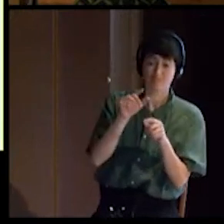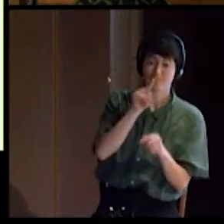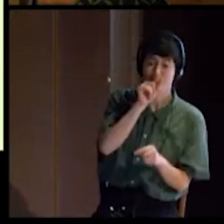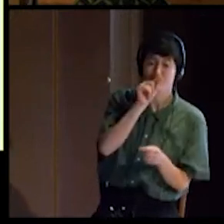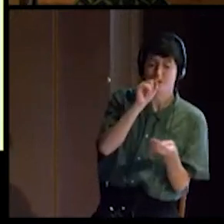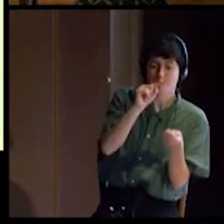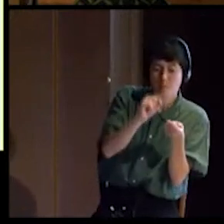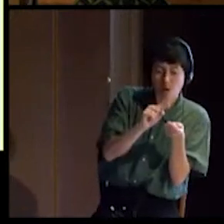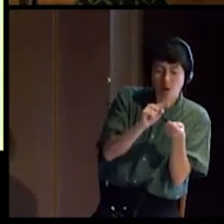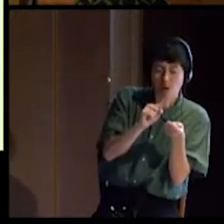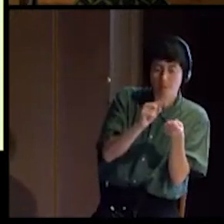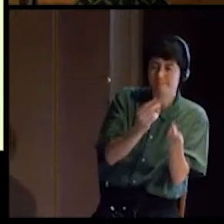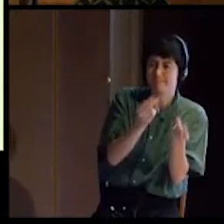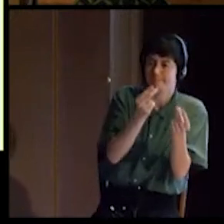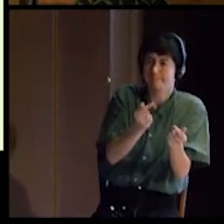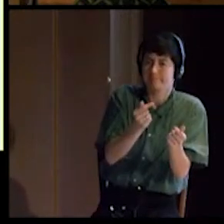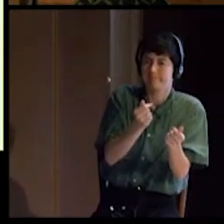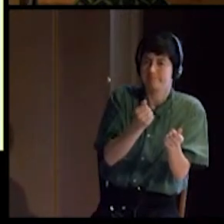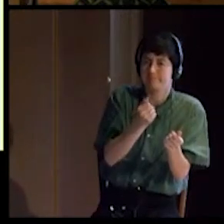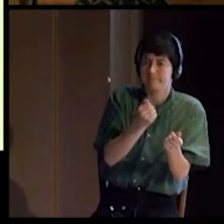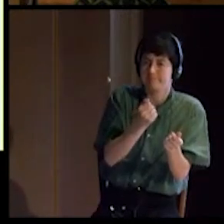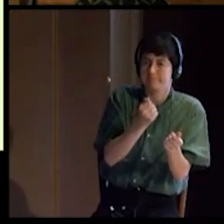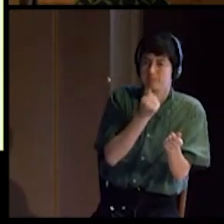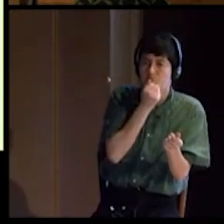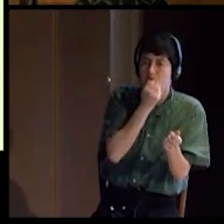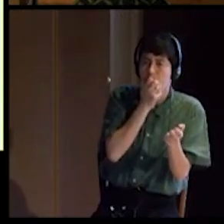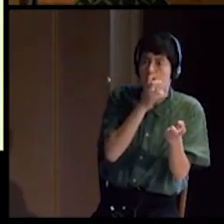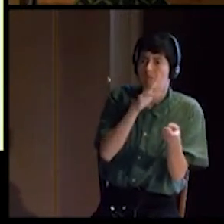than large birds are just more insulated to keep warm.